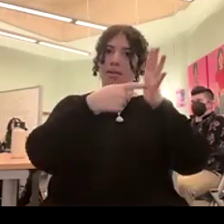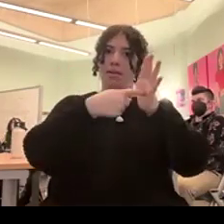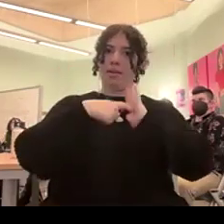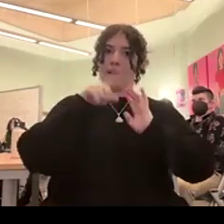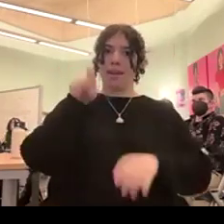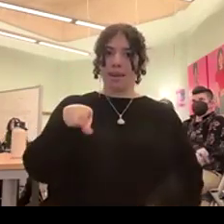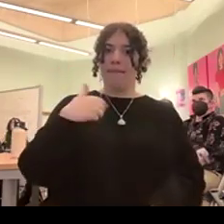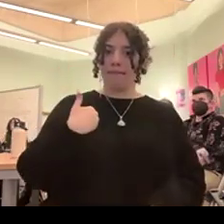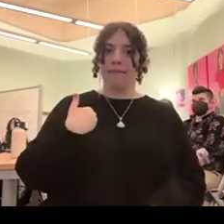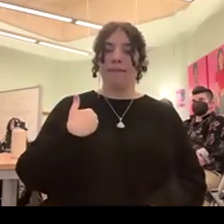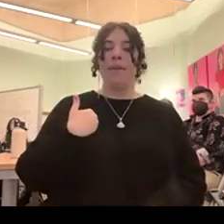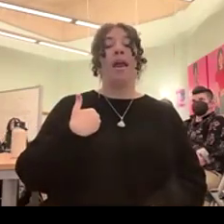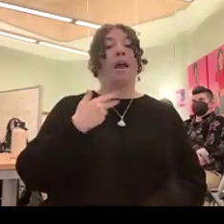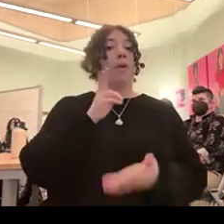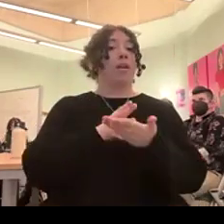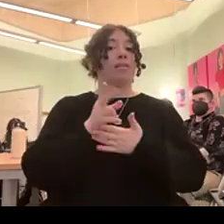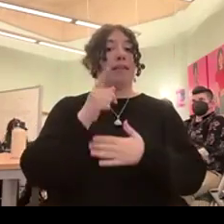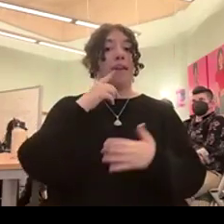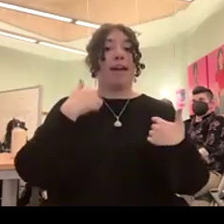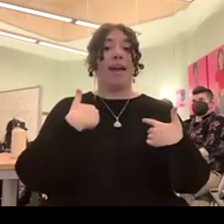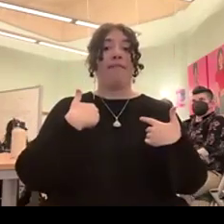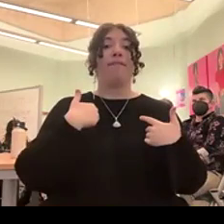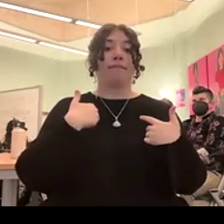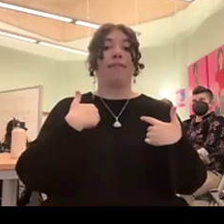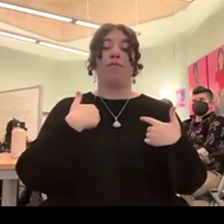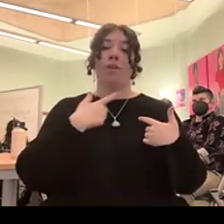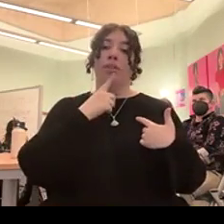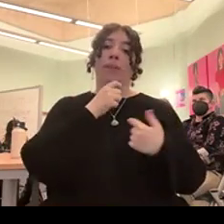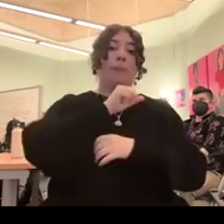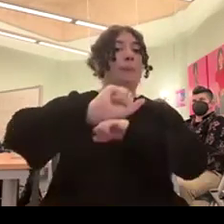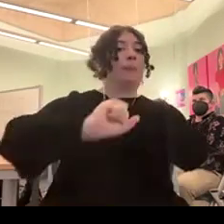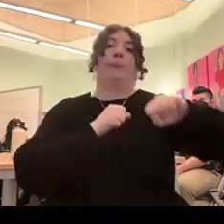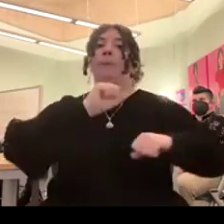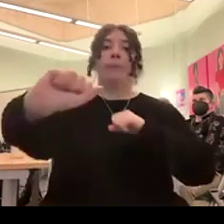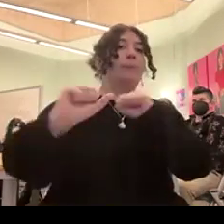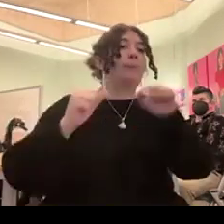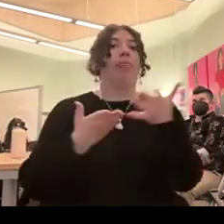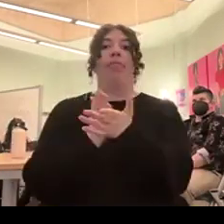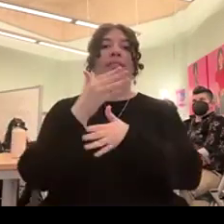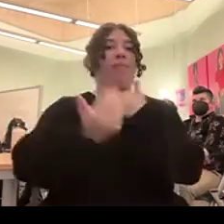that these are the things that I need. I will be honest, I do think that I have strong-armed my way